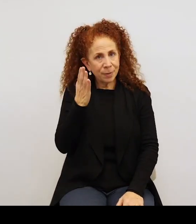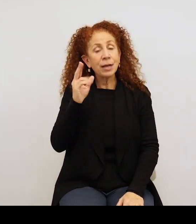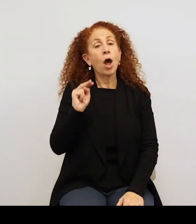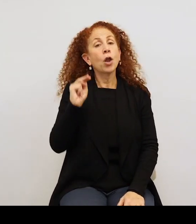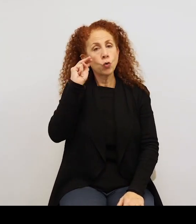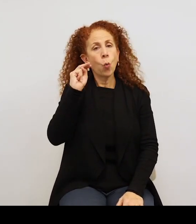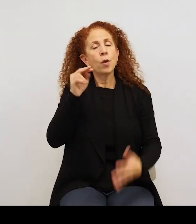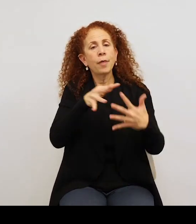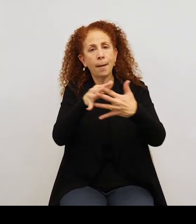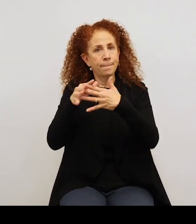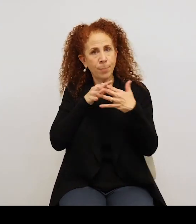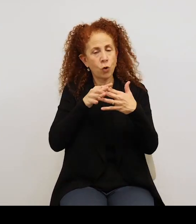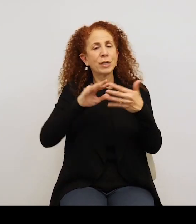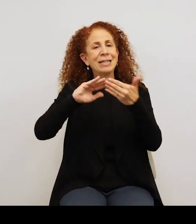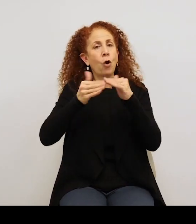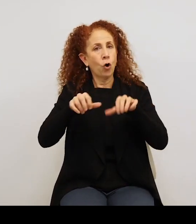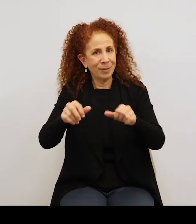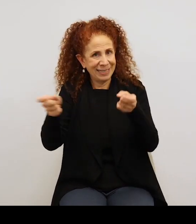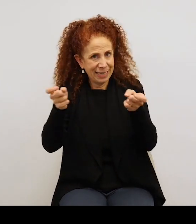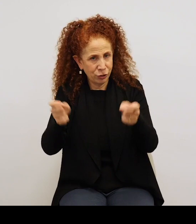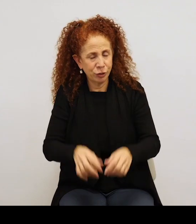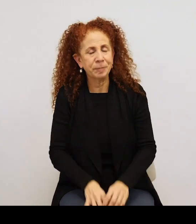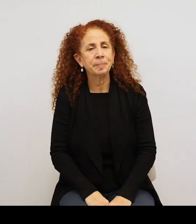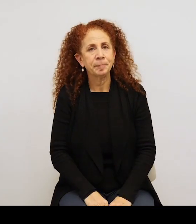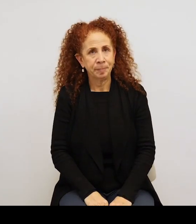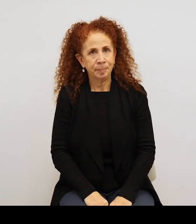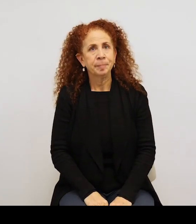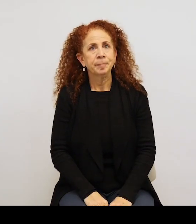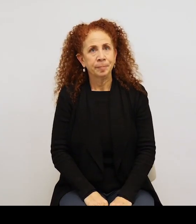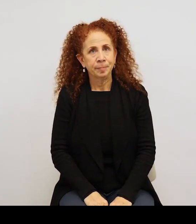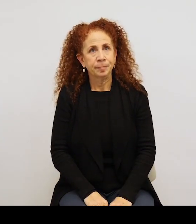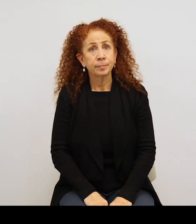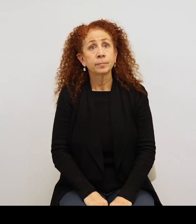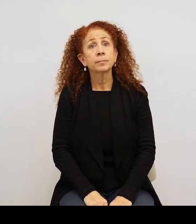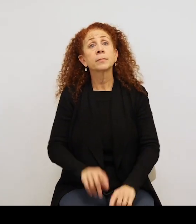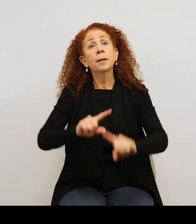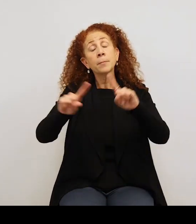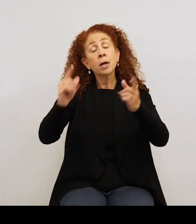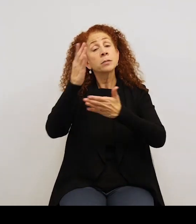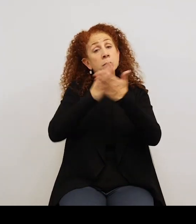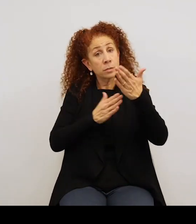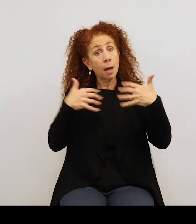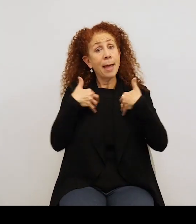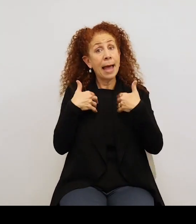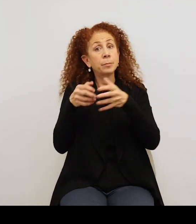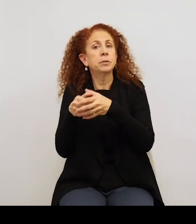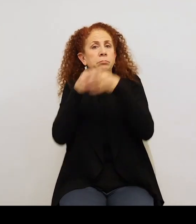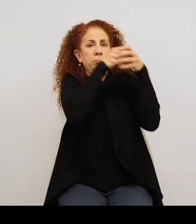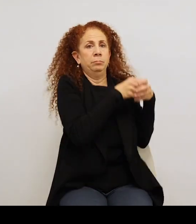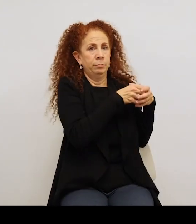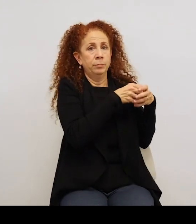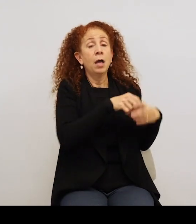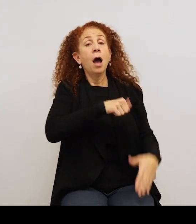American urbanization. But as some animals disappeared from the city, others arrived.